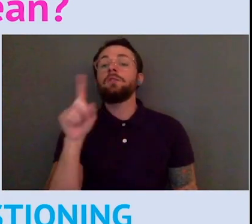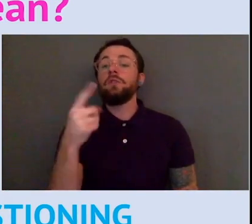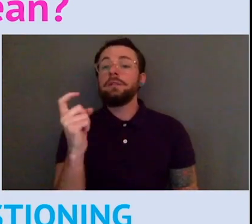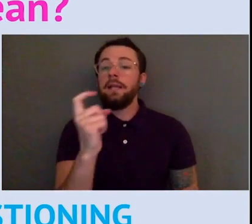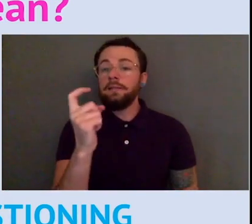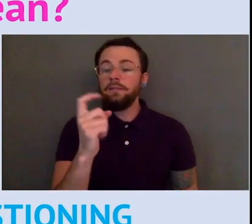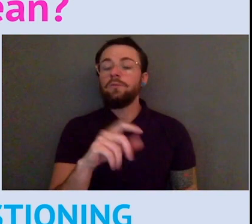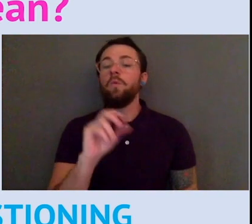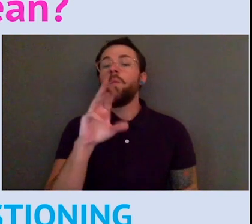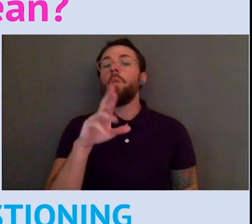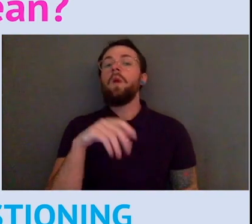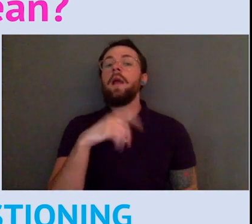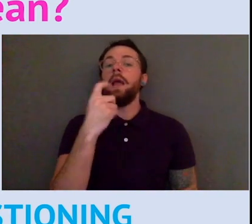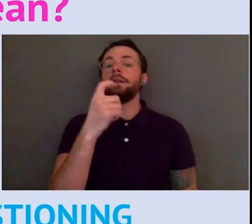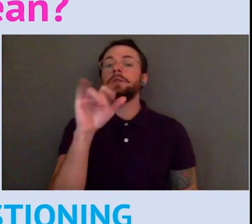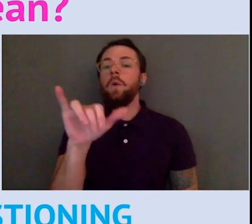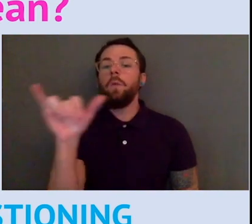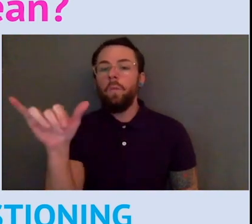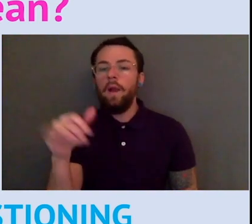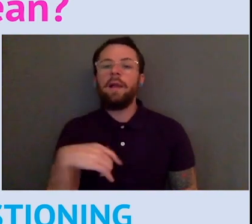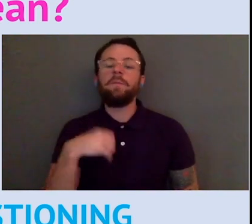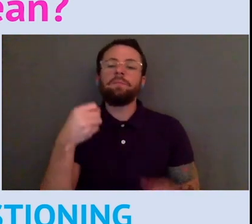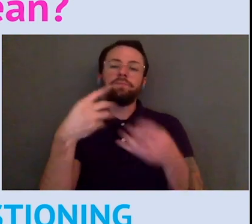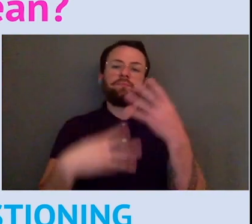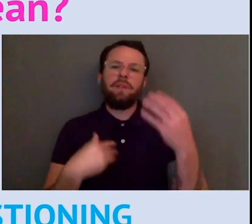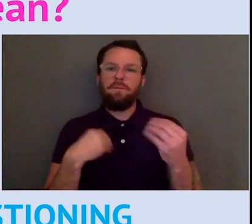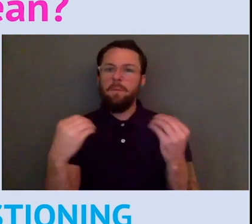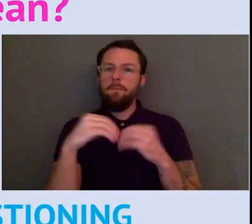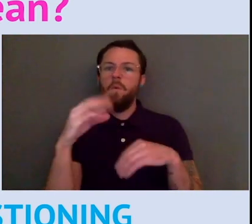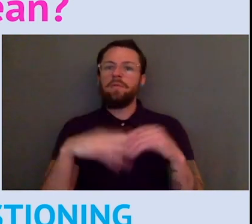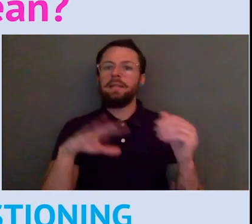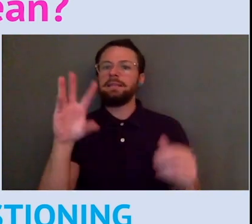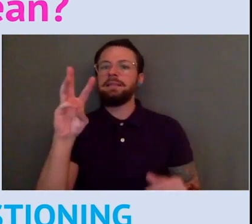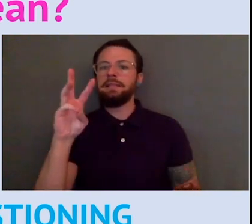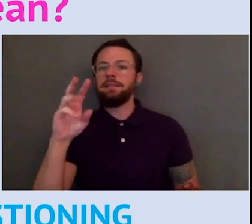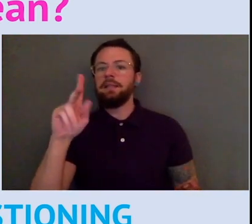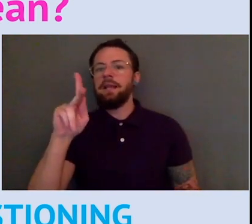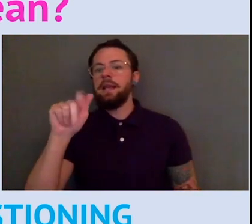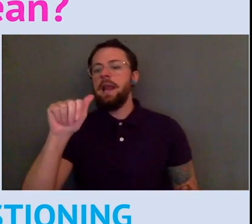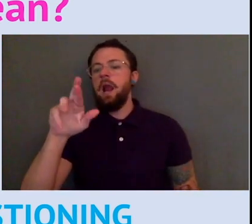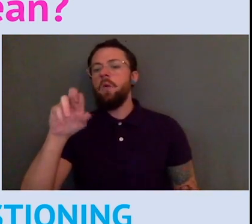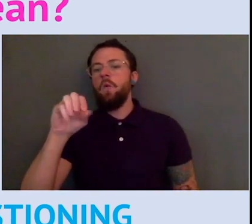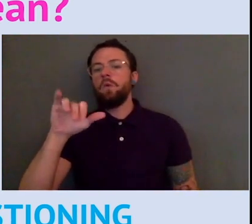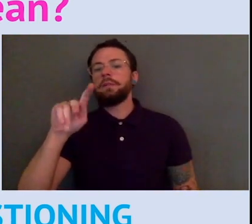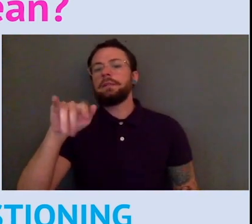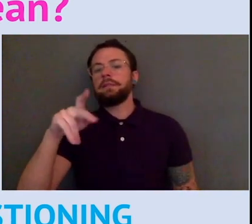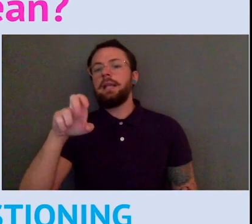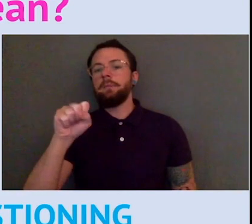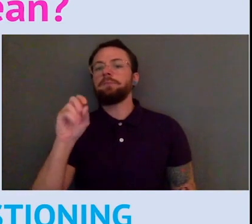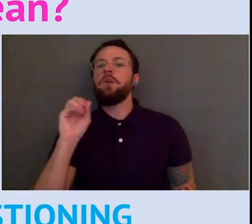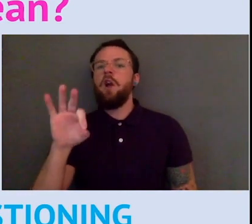DNA. So they may have two Xs and a Y chromosome or just an X creme some. chromosome.